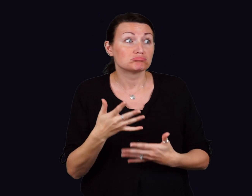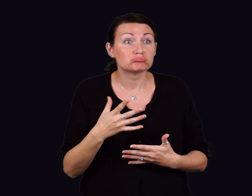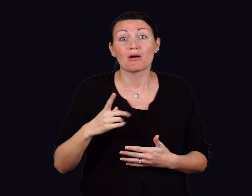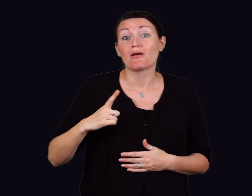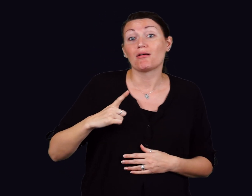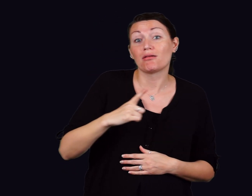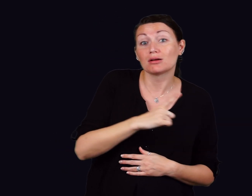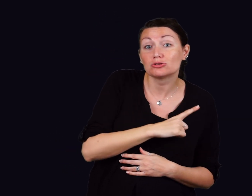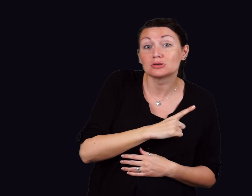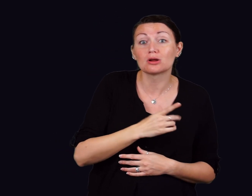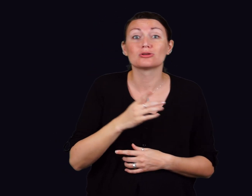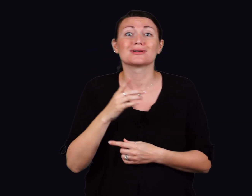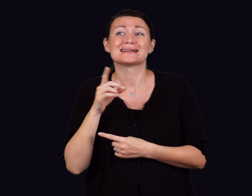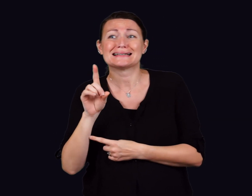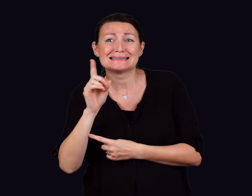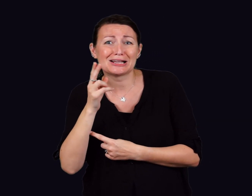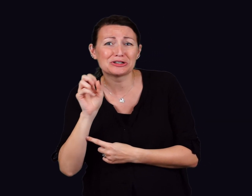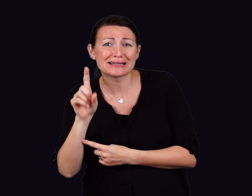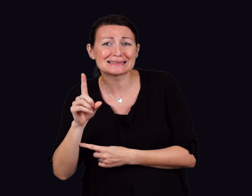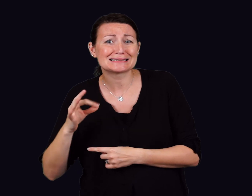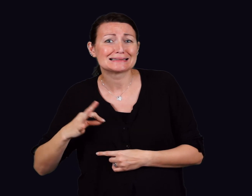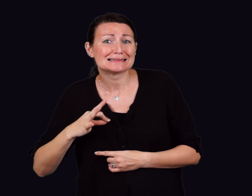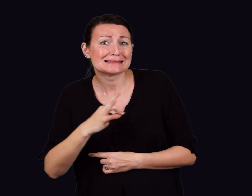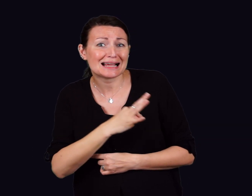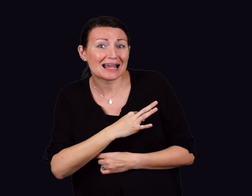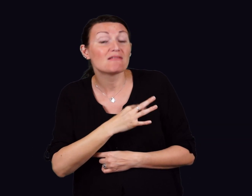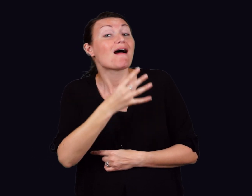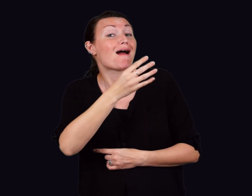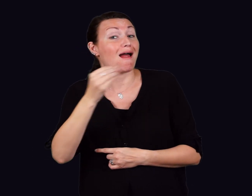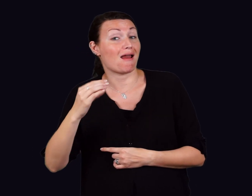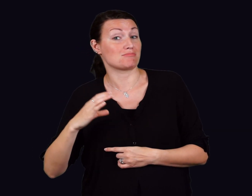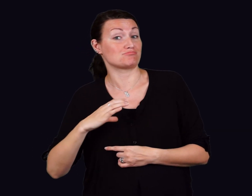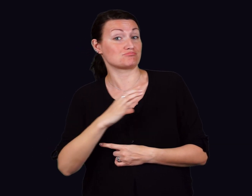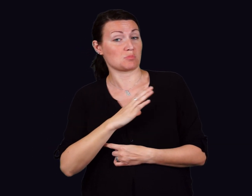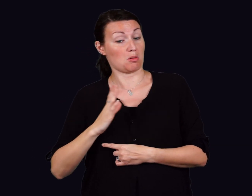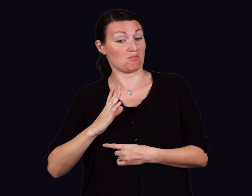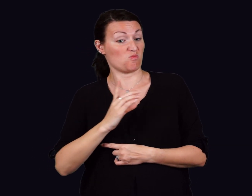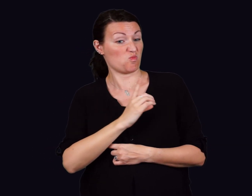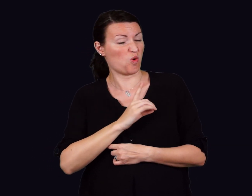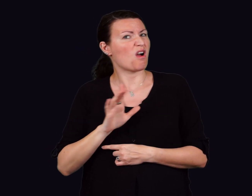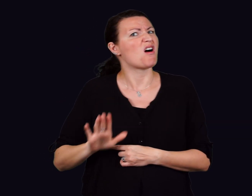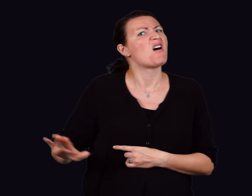to the legislators, to the DHHSD staff, and to the Commission board for all